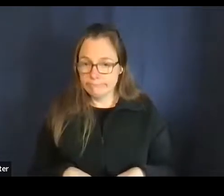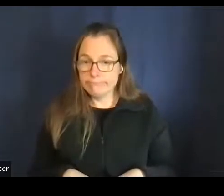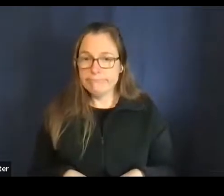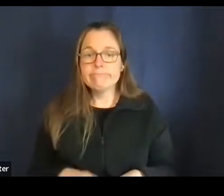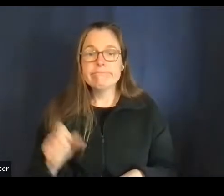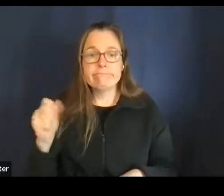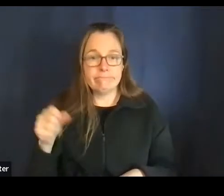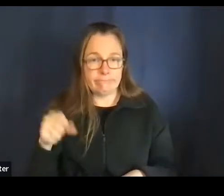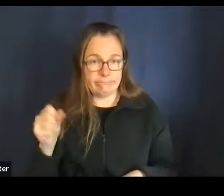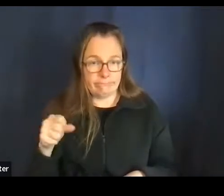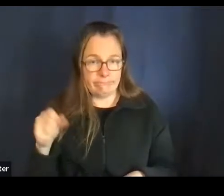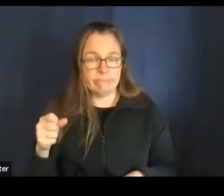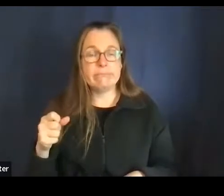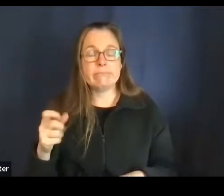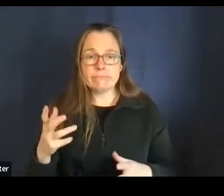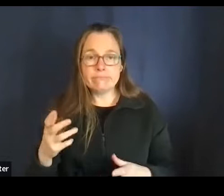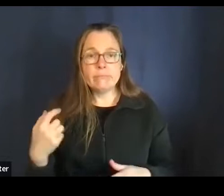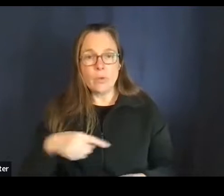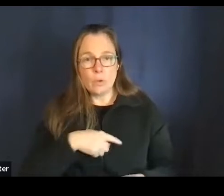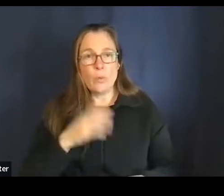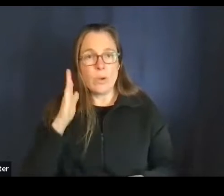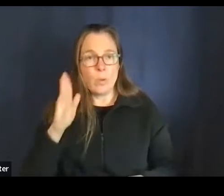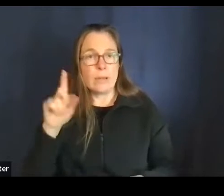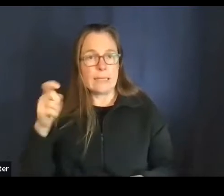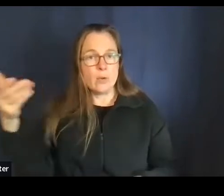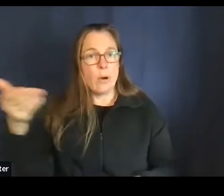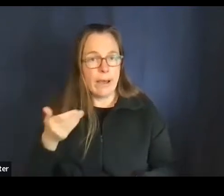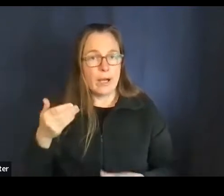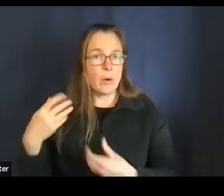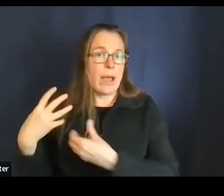we will need to expand the city's expertise with outside parties to help us